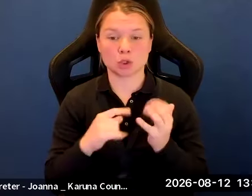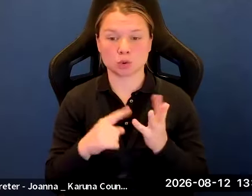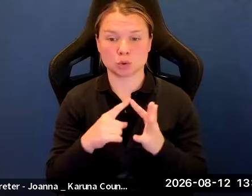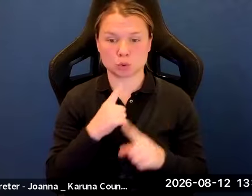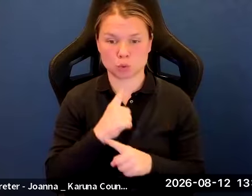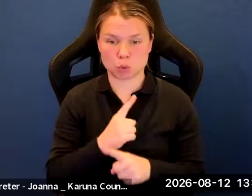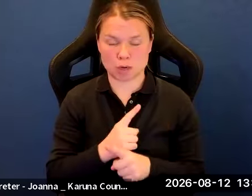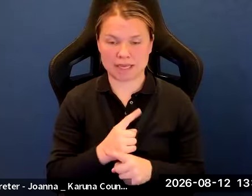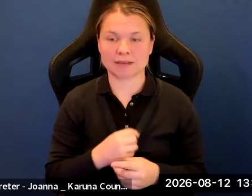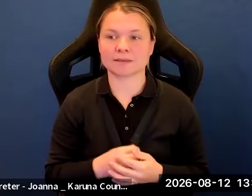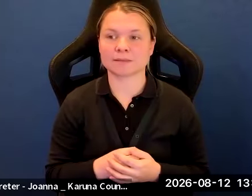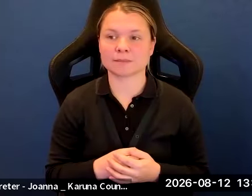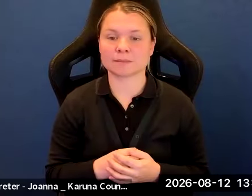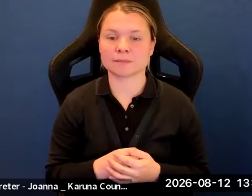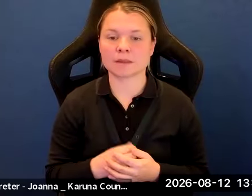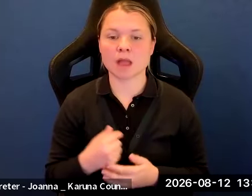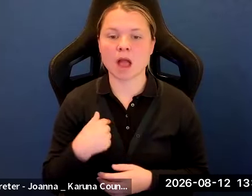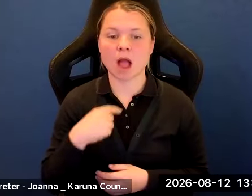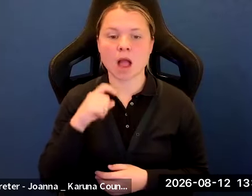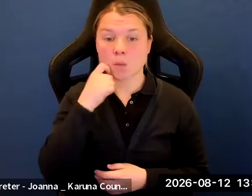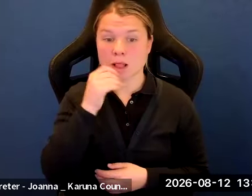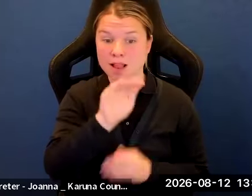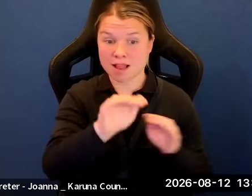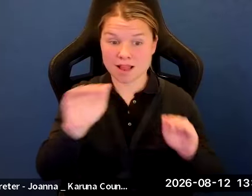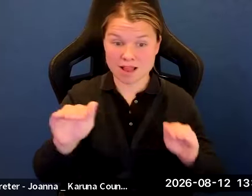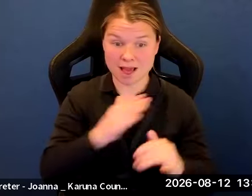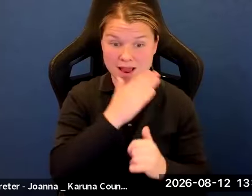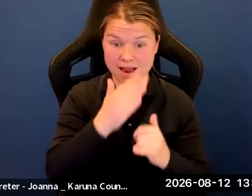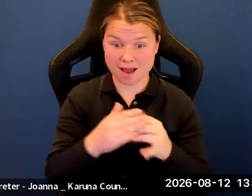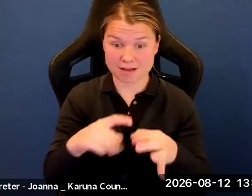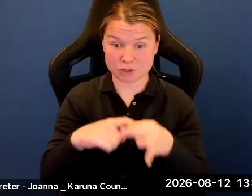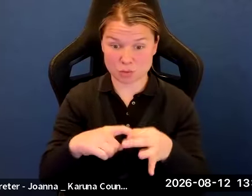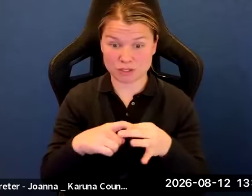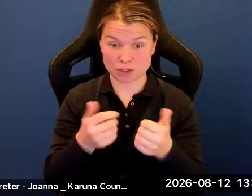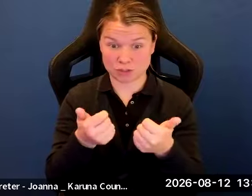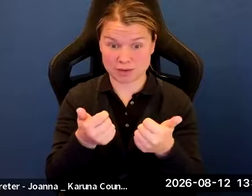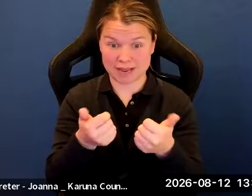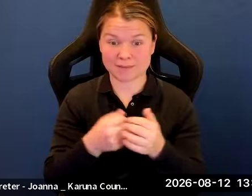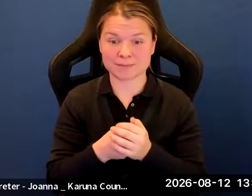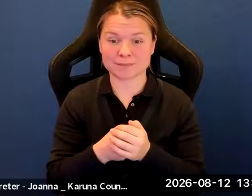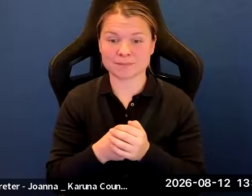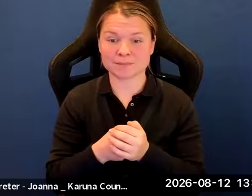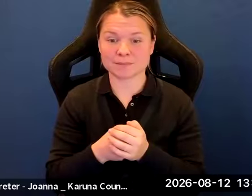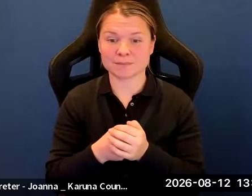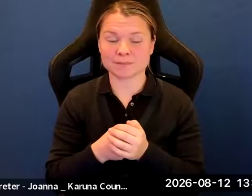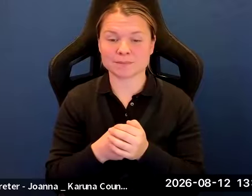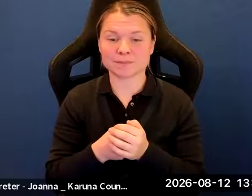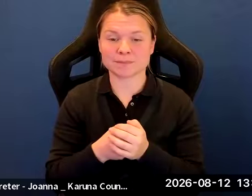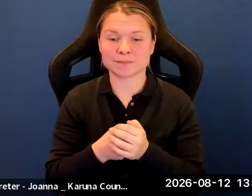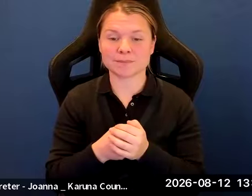. It's a monetary amount. I hope that helps. SUE: Sue speaking. Thank you, Catherine . I'll just call last drinks,